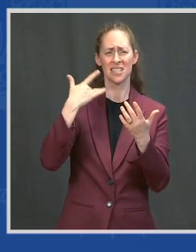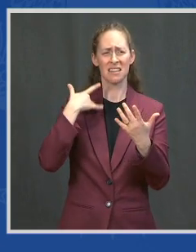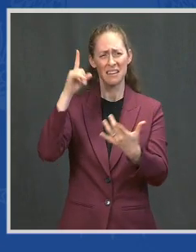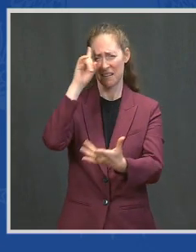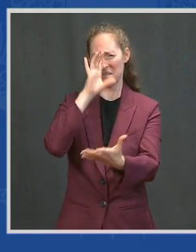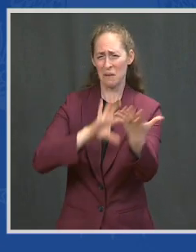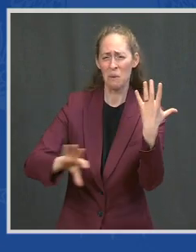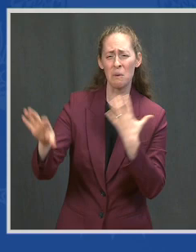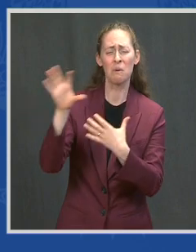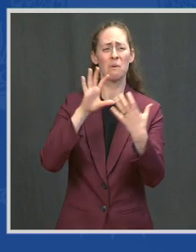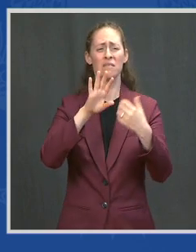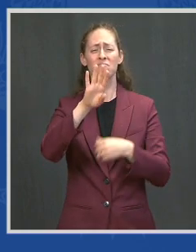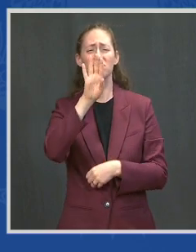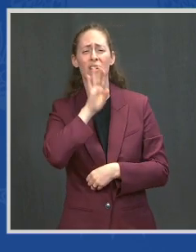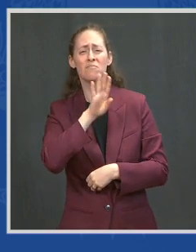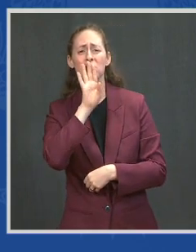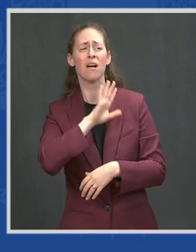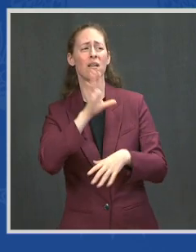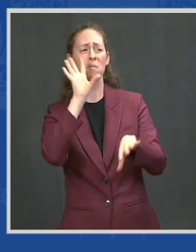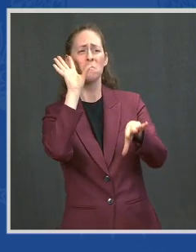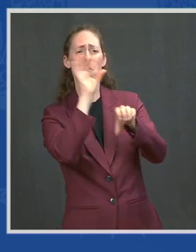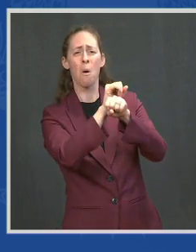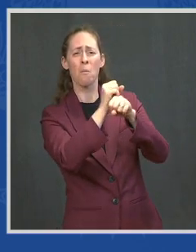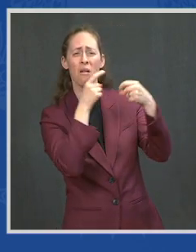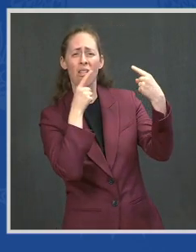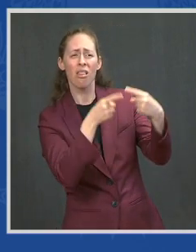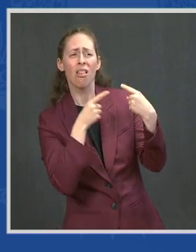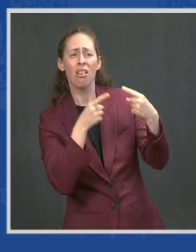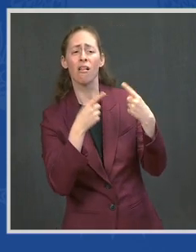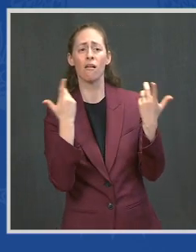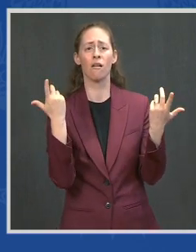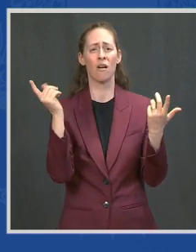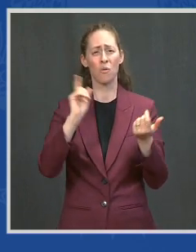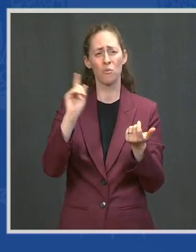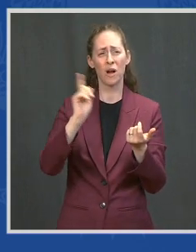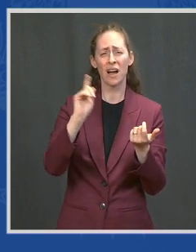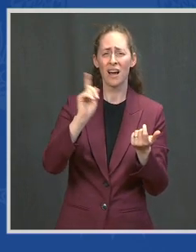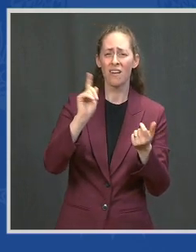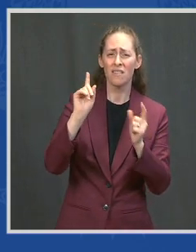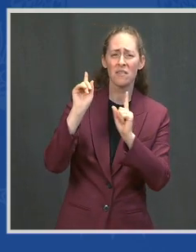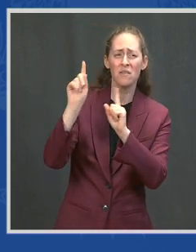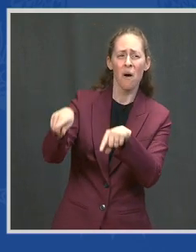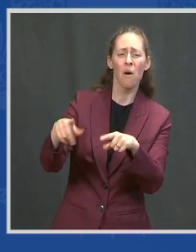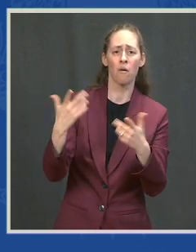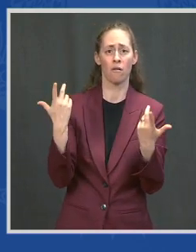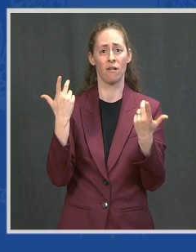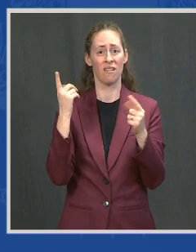So for those having trouble finding a location or making an appointment, we're going to make it easier than ever.